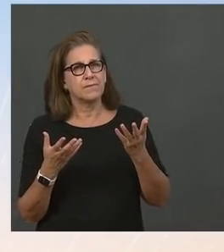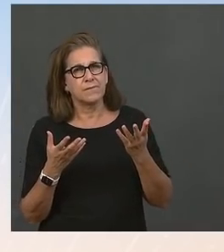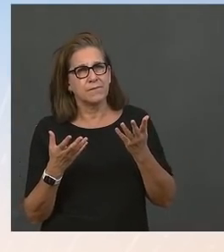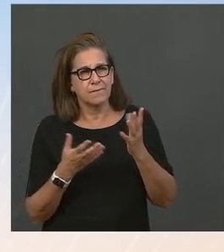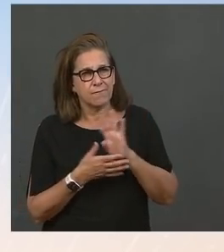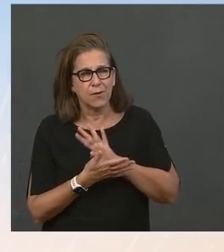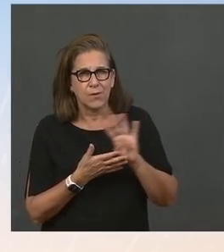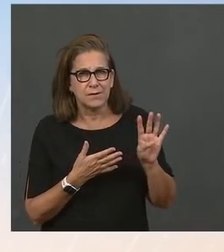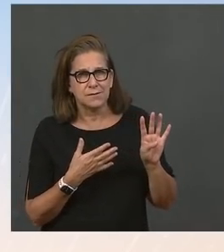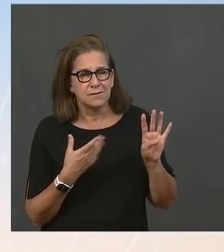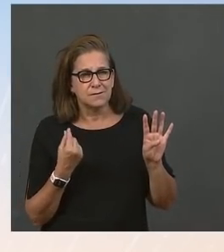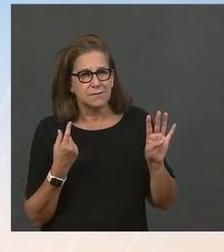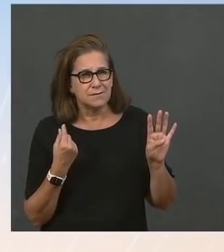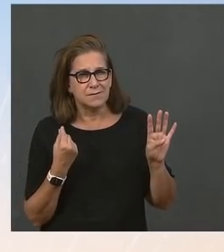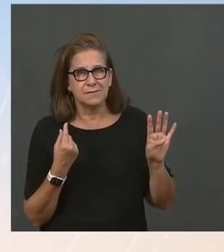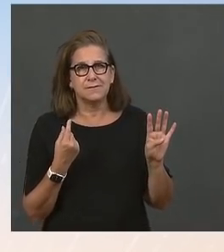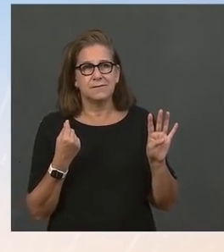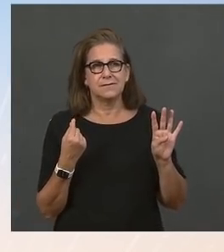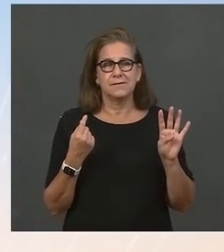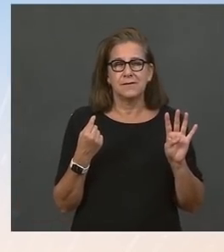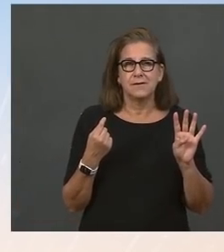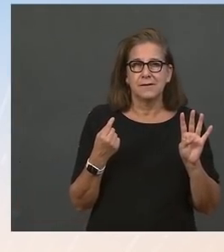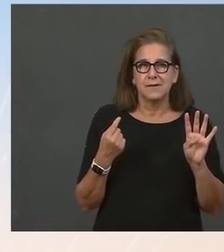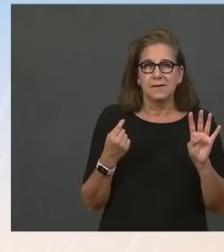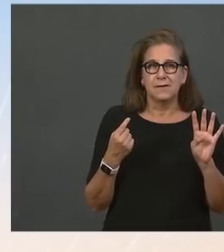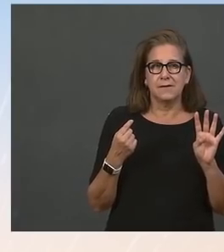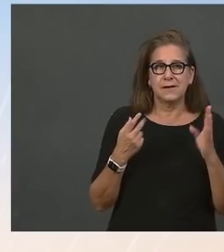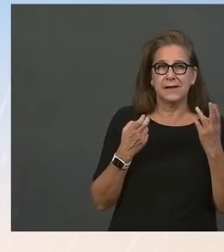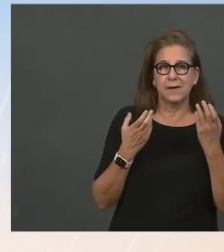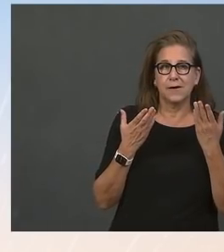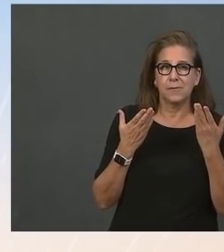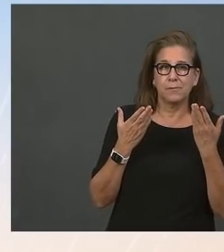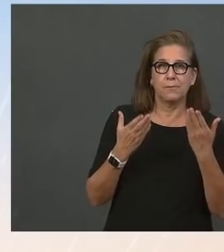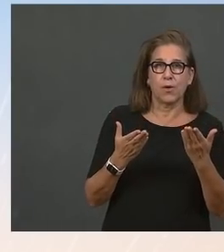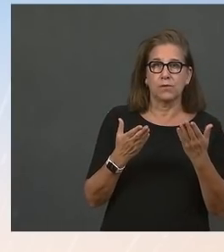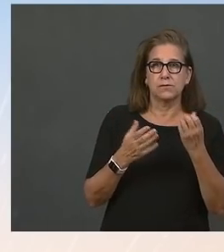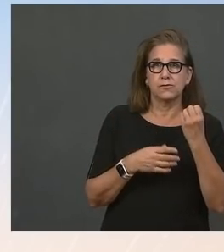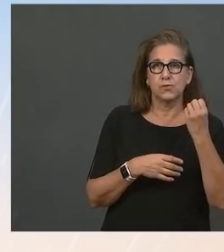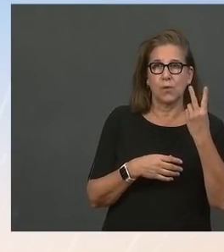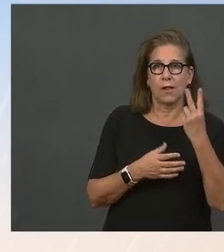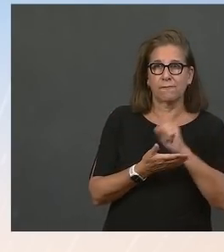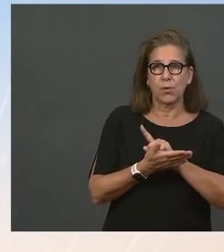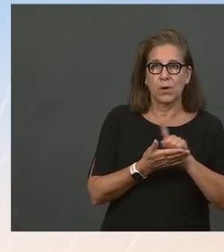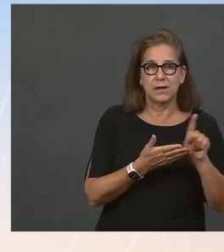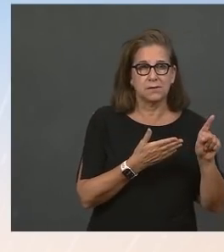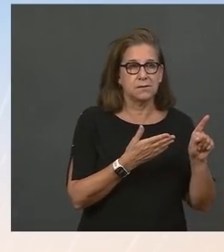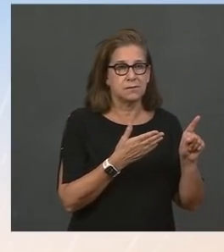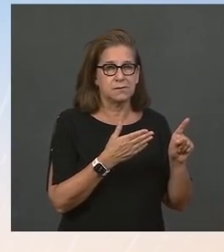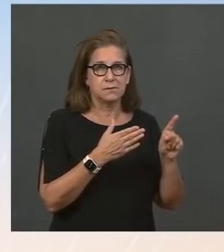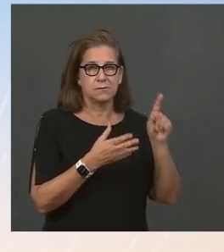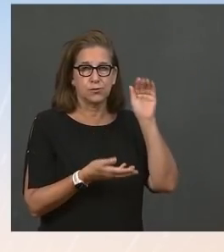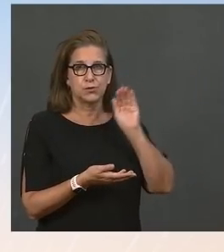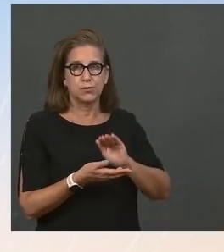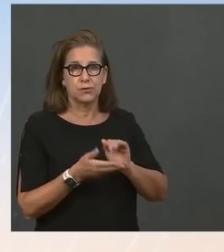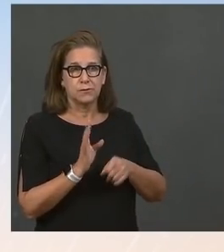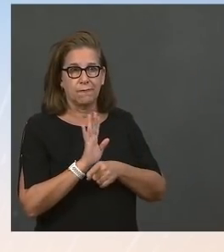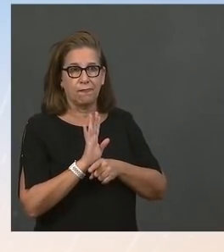that he had proposed 12 weeks; it was closer to four. The specifics of the details and where that sits right now, I don't have an update for you on.